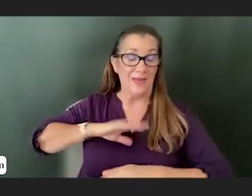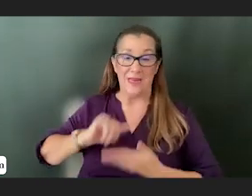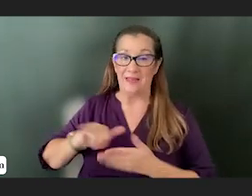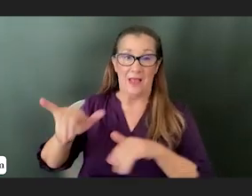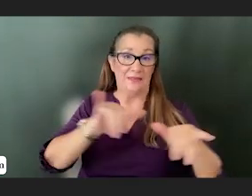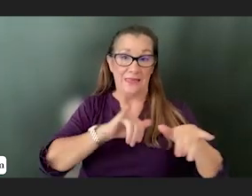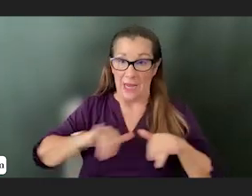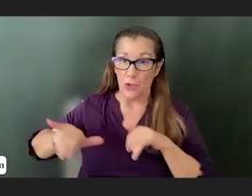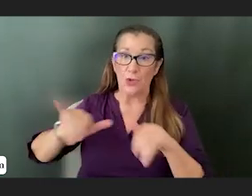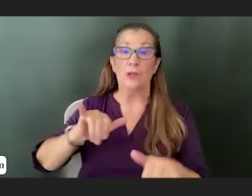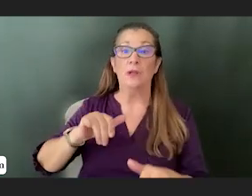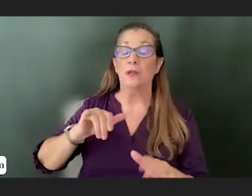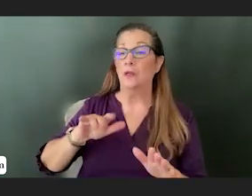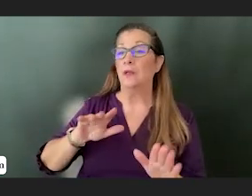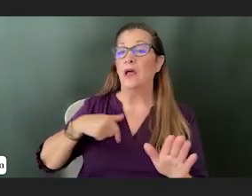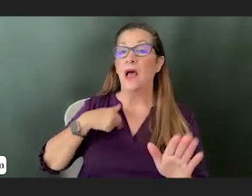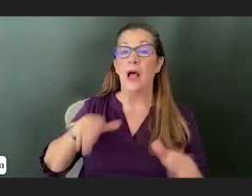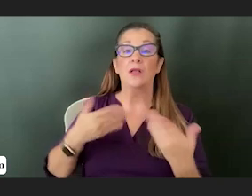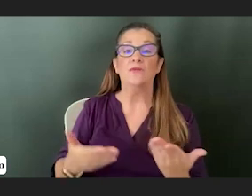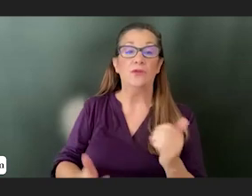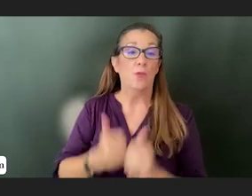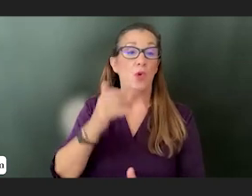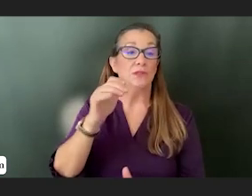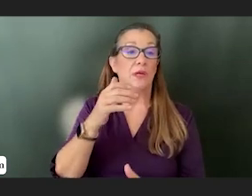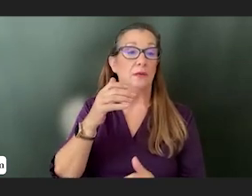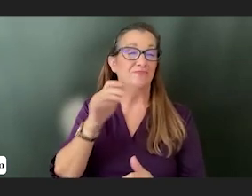And I will give you the most common problem that will come in the future.